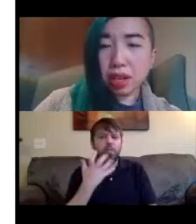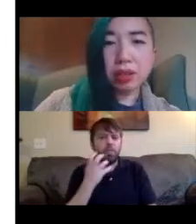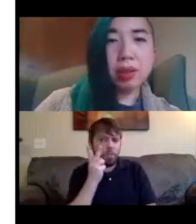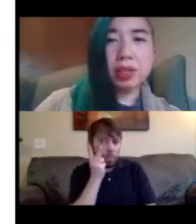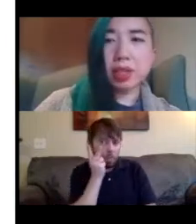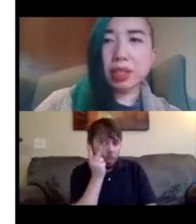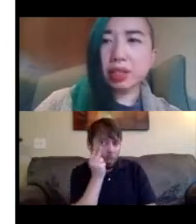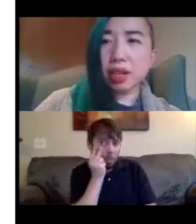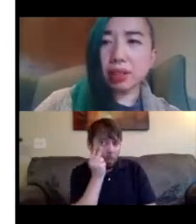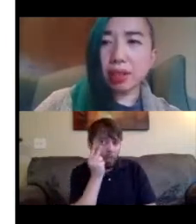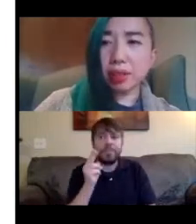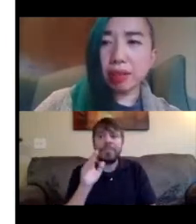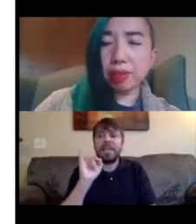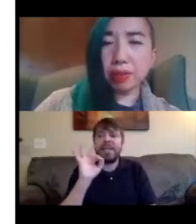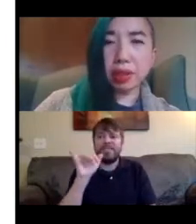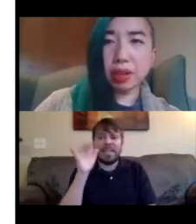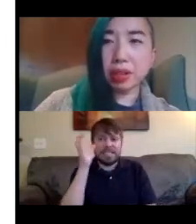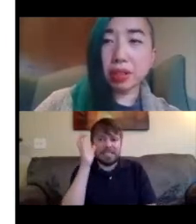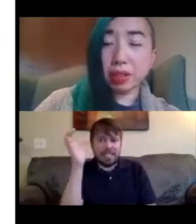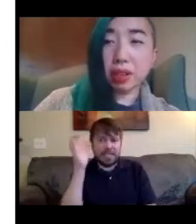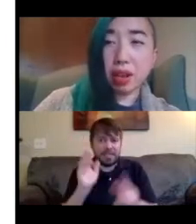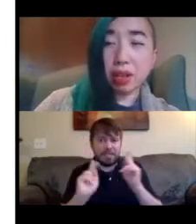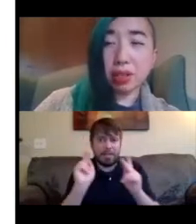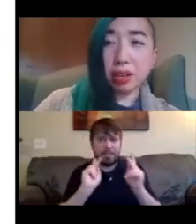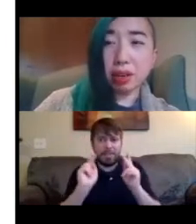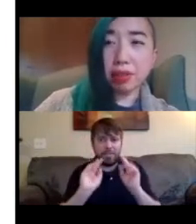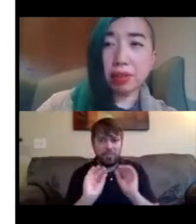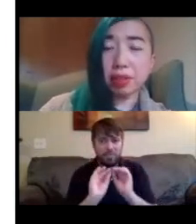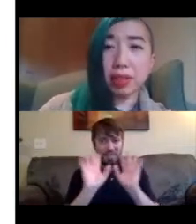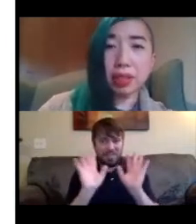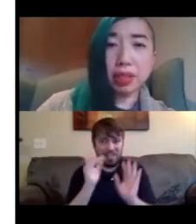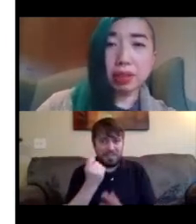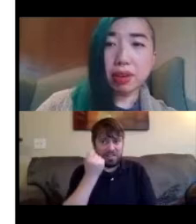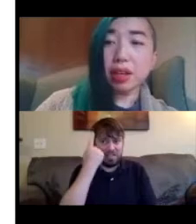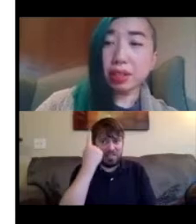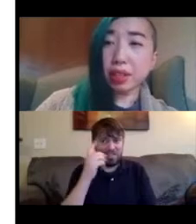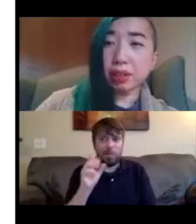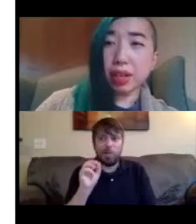just want to make sure this is a concept folks are clear on, or if there's something not clear that I